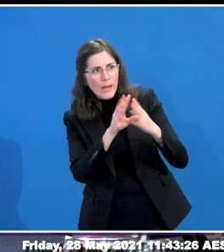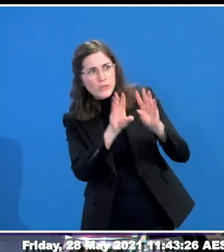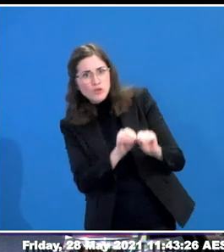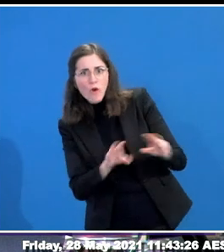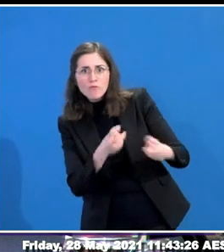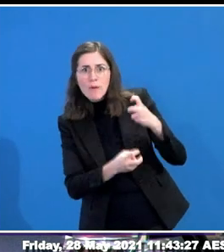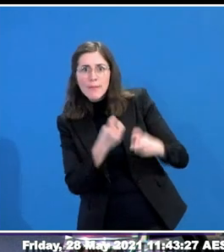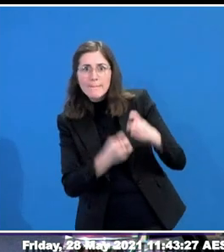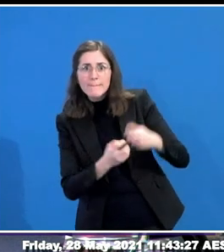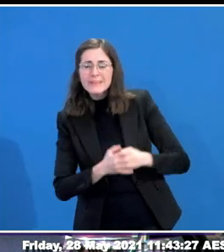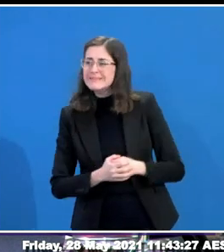I don't believe that's the case.